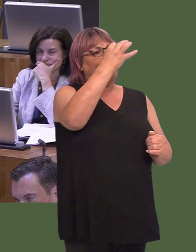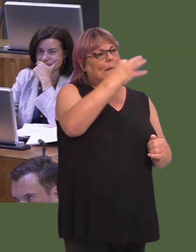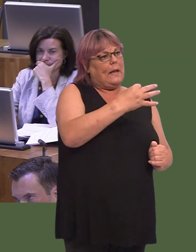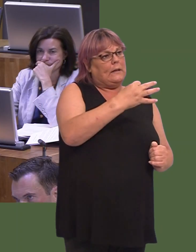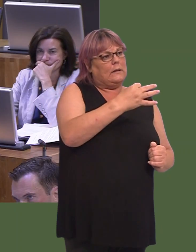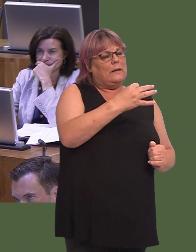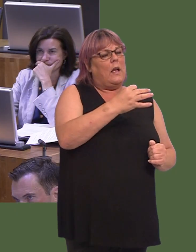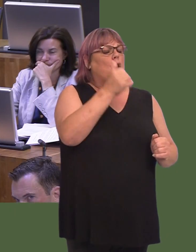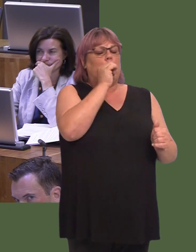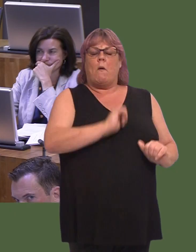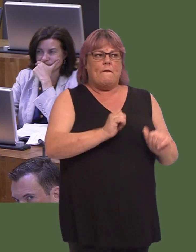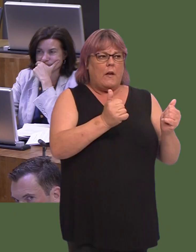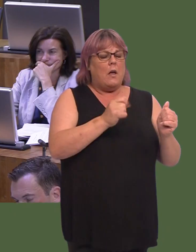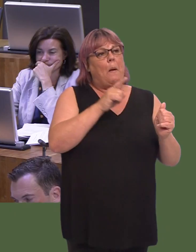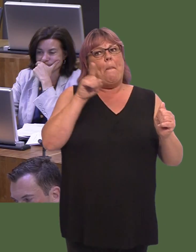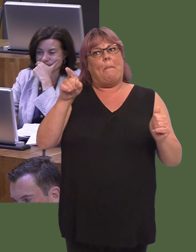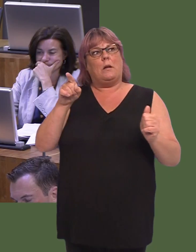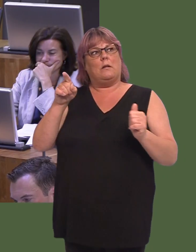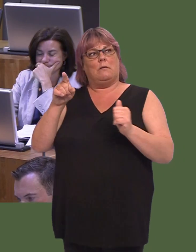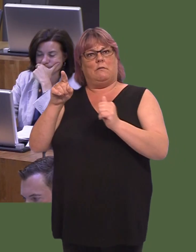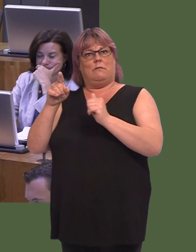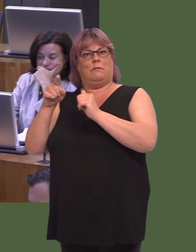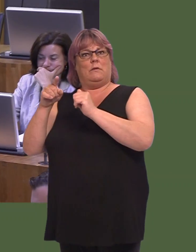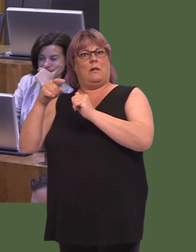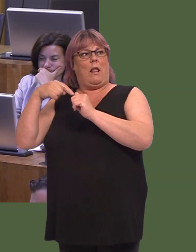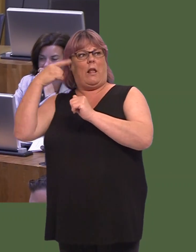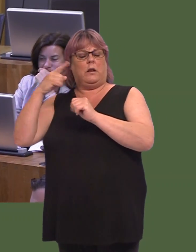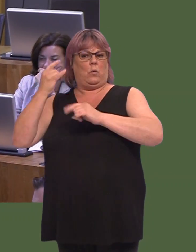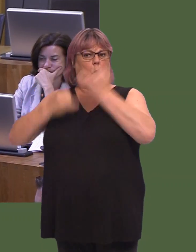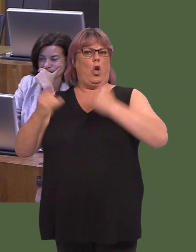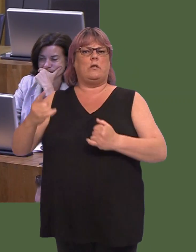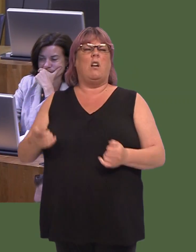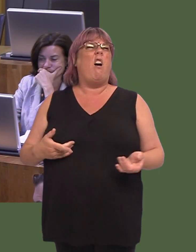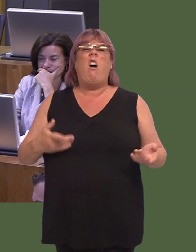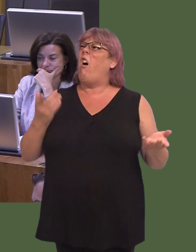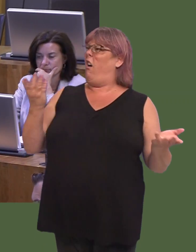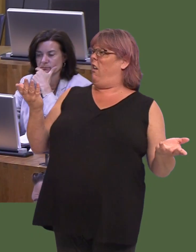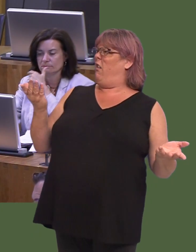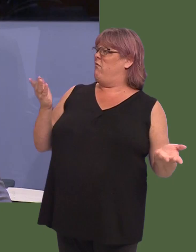It is nothing to shout about, of course, but it's better than the pay gap that exists in Whitehall—[Interruption.]